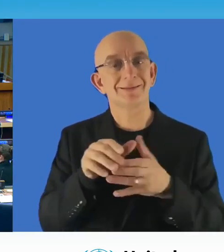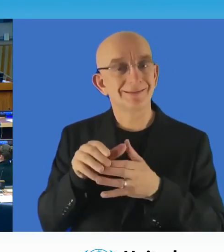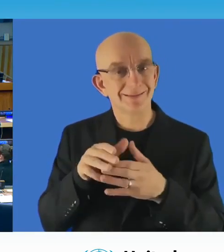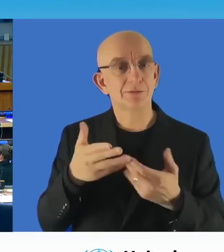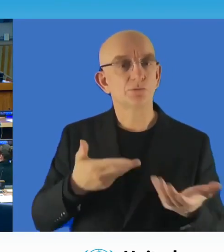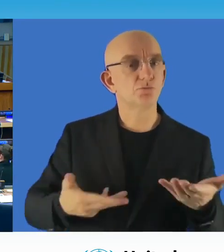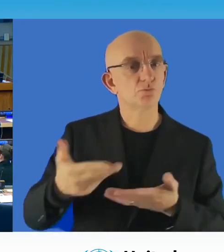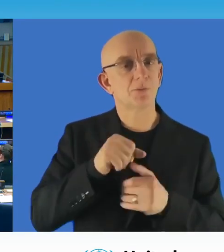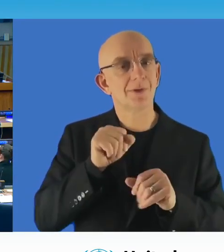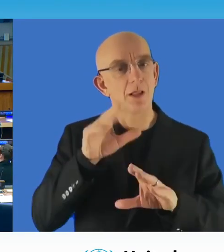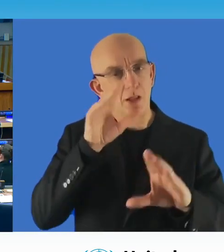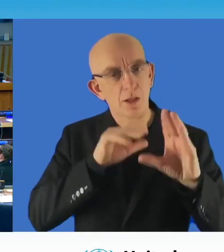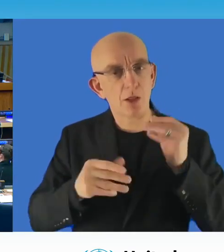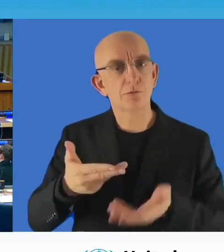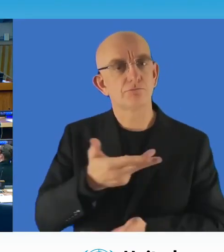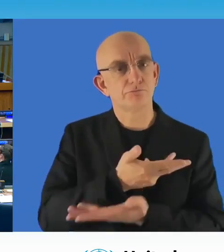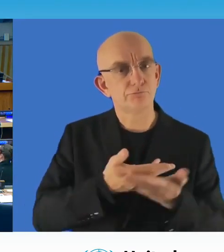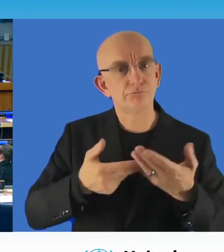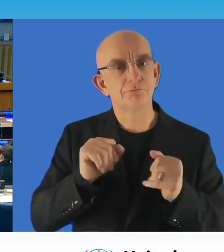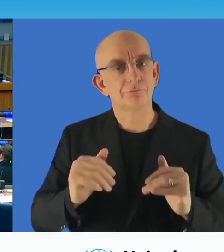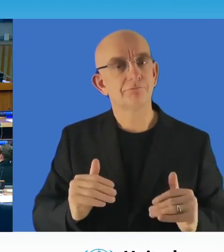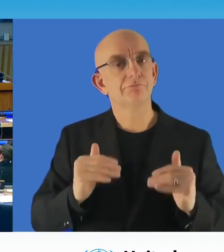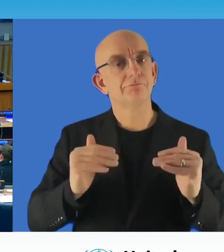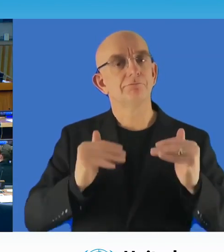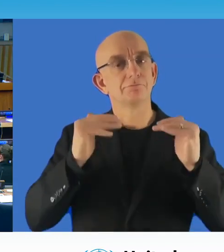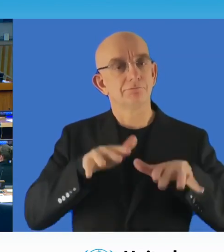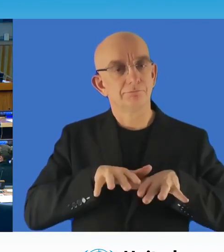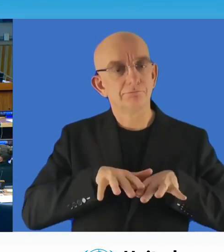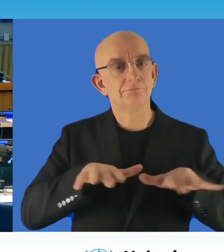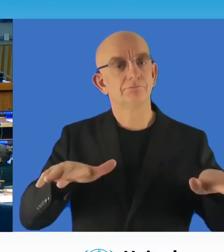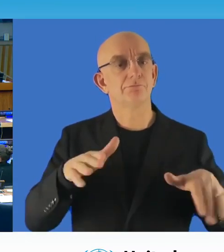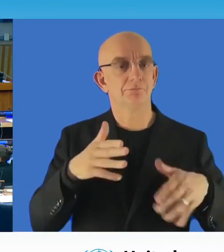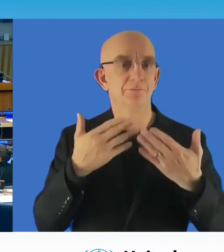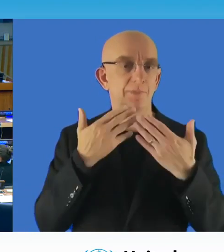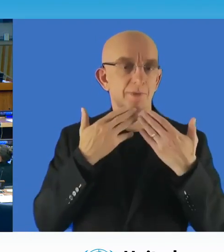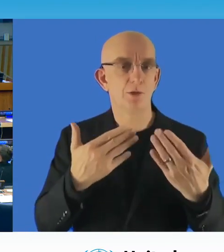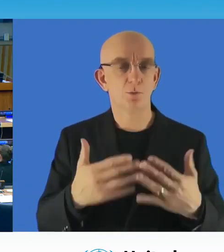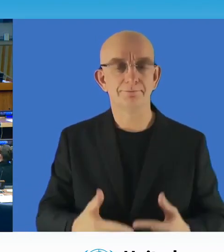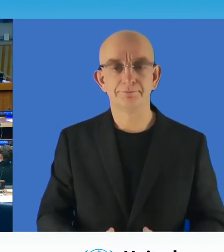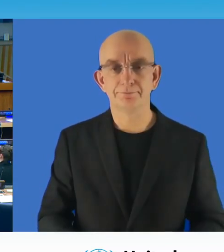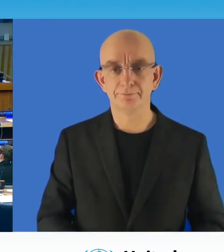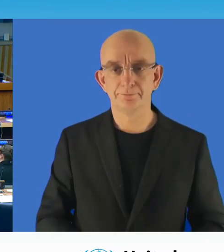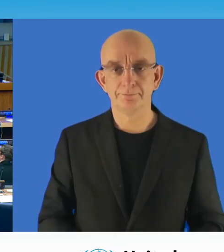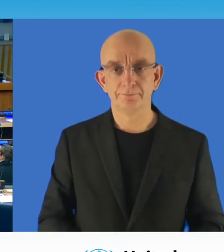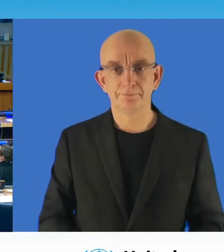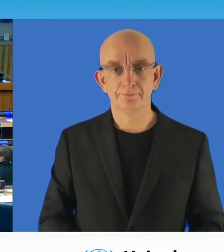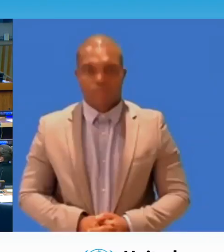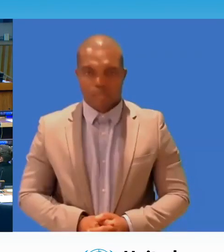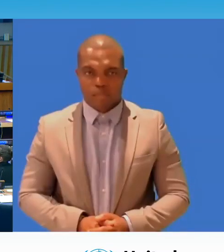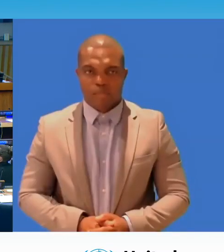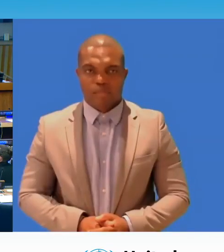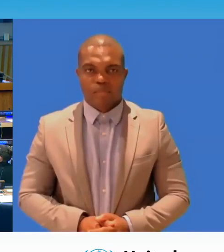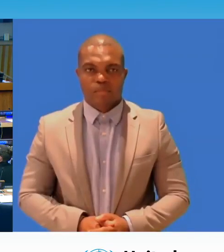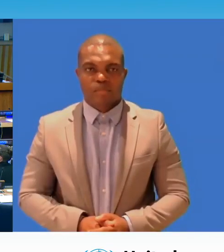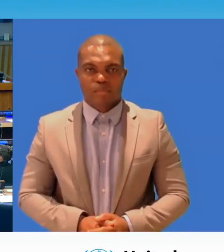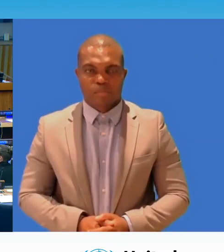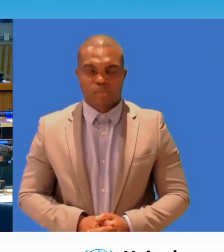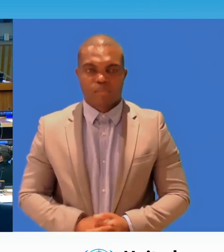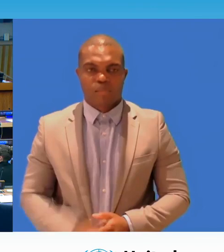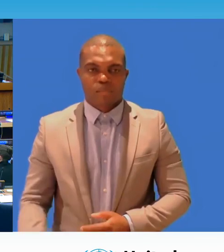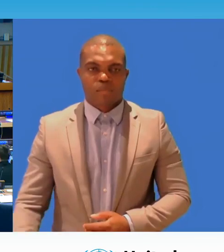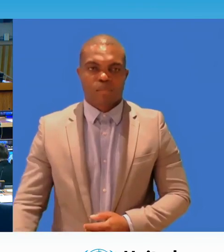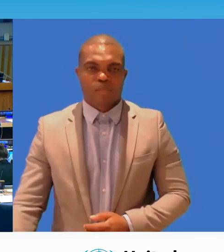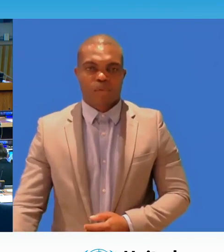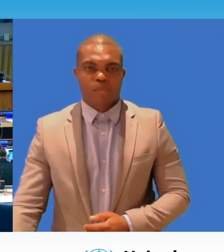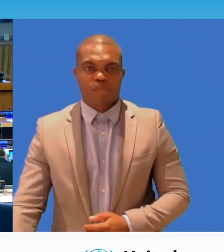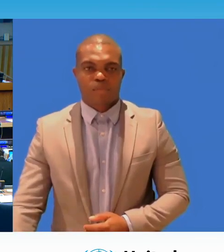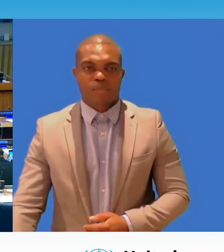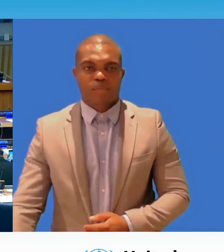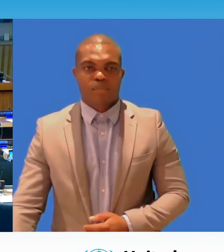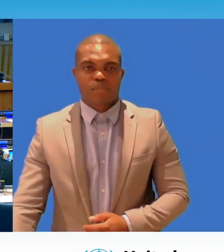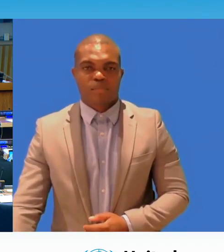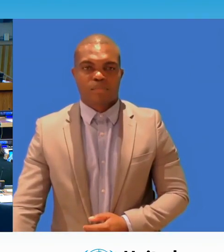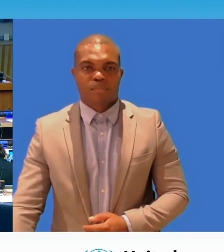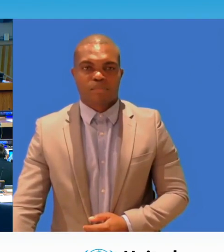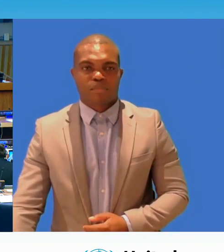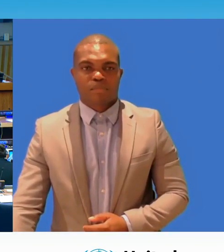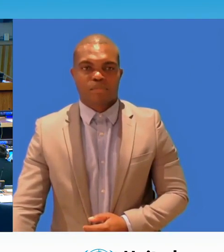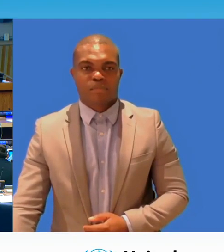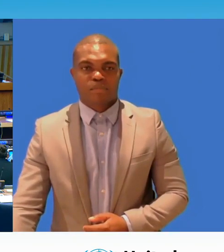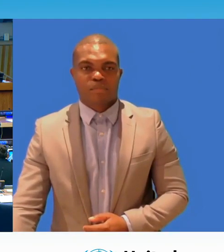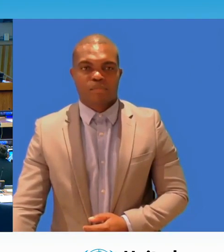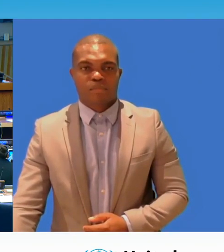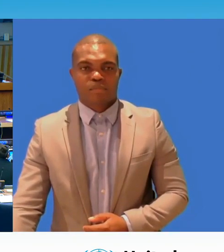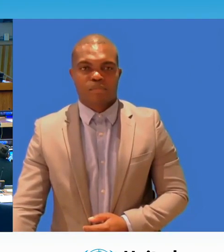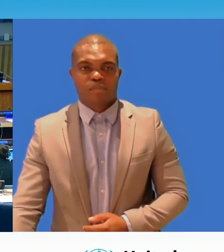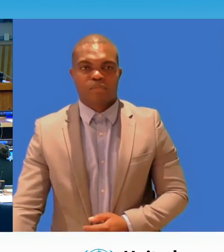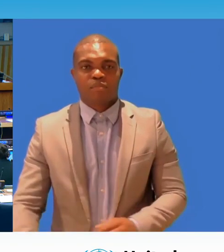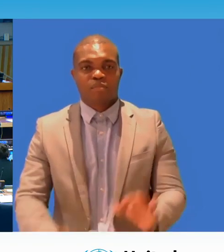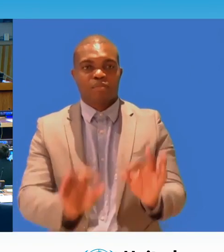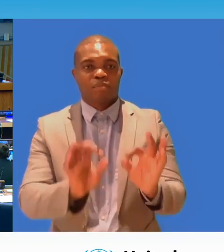President I thank Mr samatar for his contribution I now invite Miss Abul manager of the United